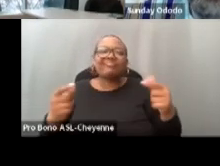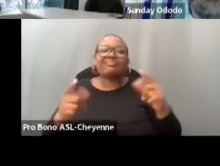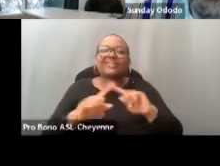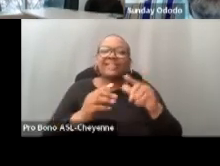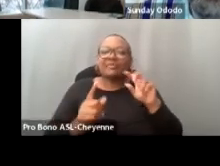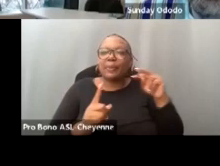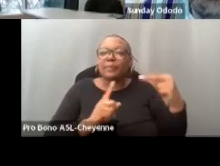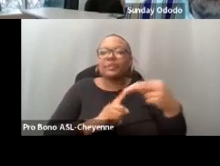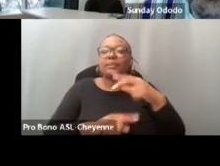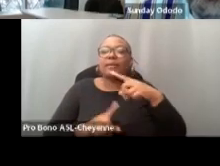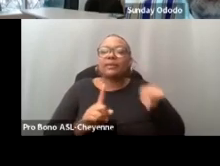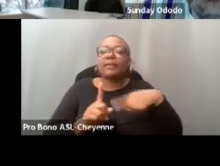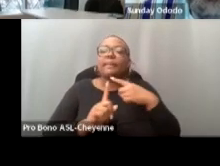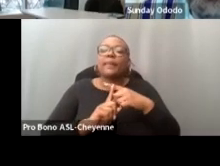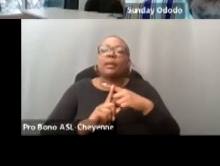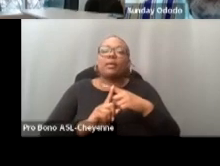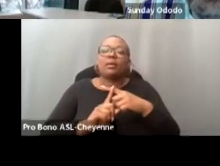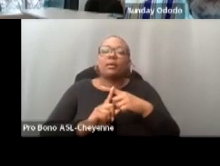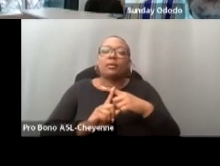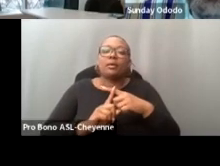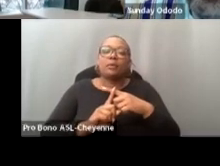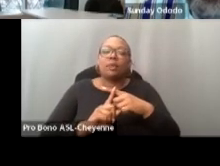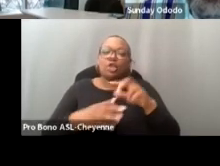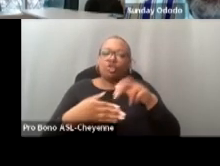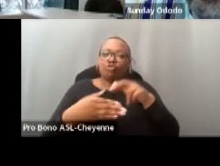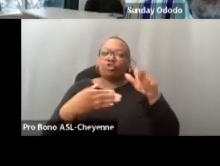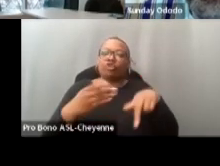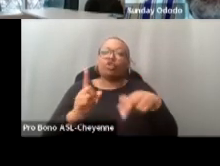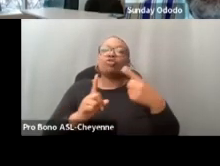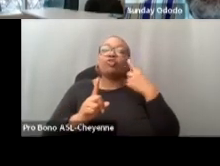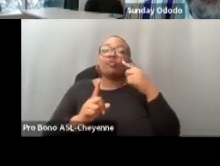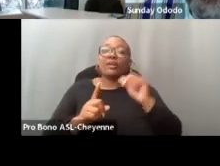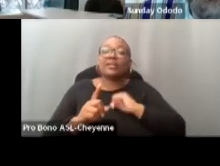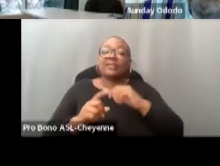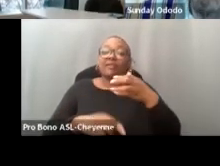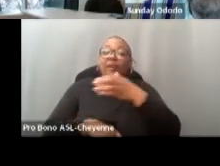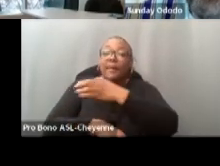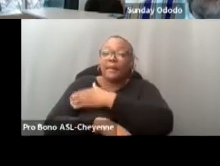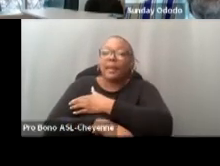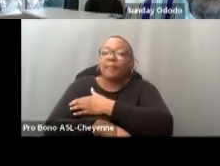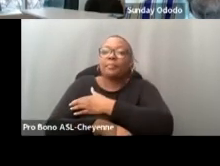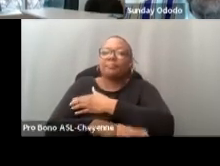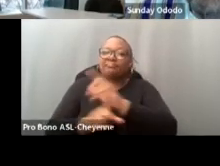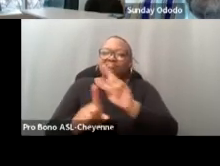of the internal outcome of soft power. So there are different arguments that one could point to,